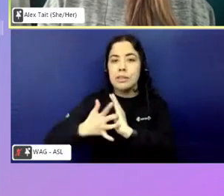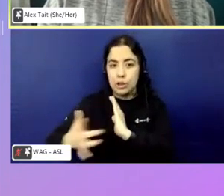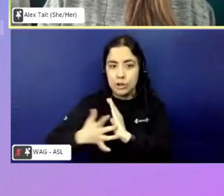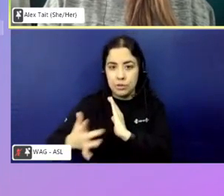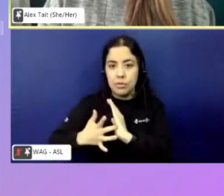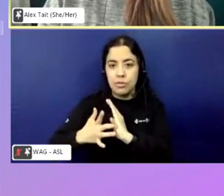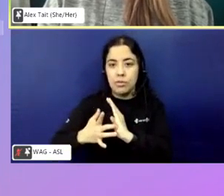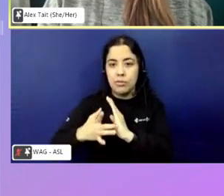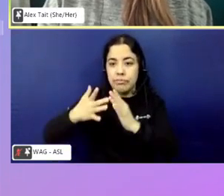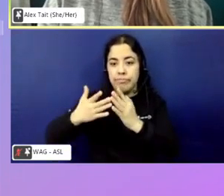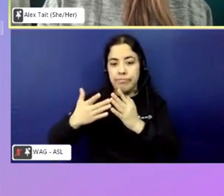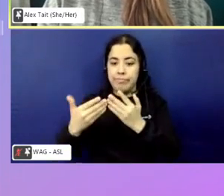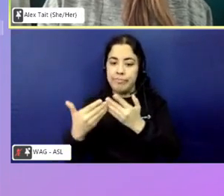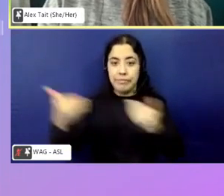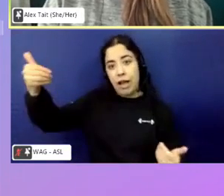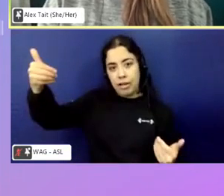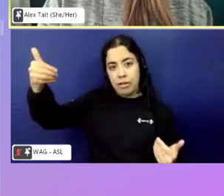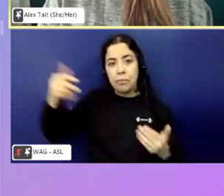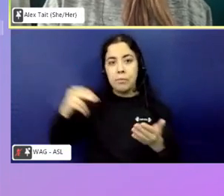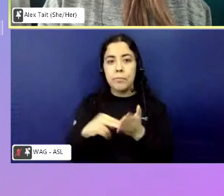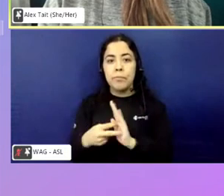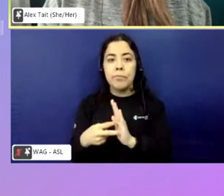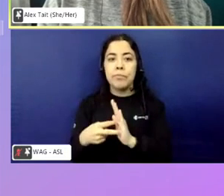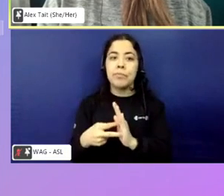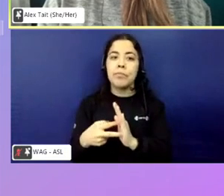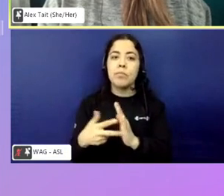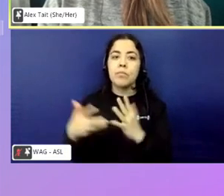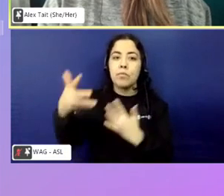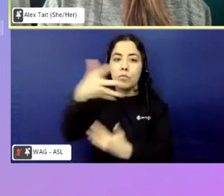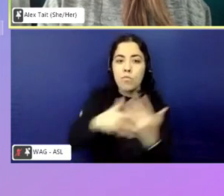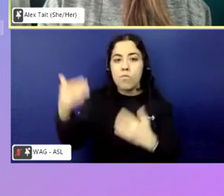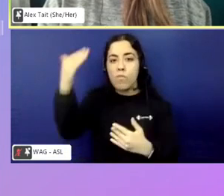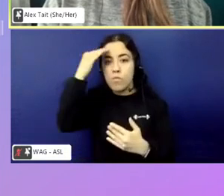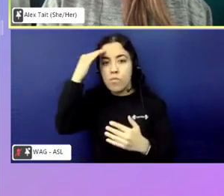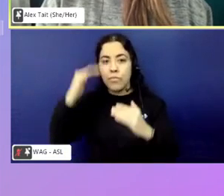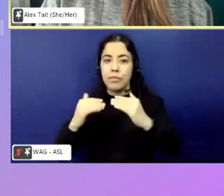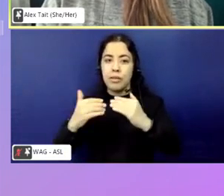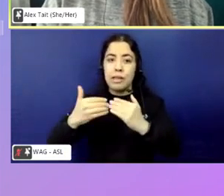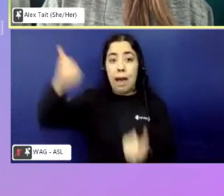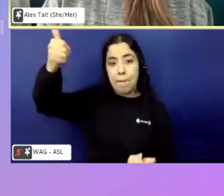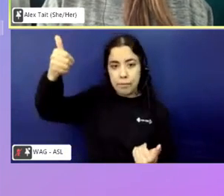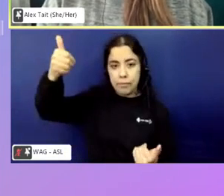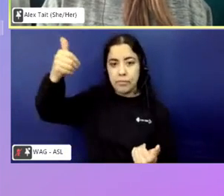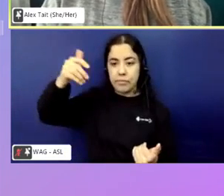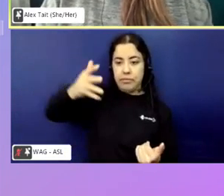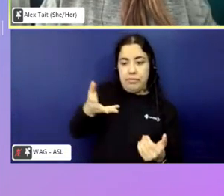concept of the digital divide. So the digital divide refers to knowledge social and gap associated with